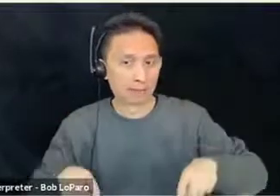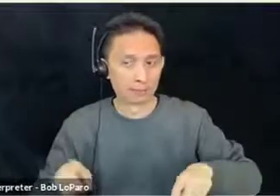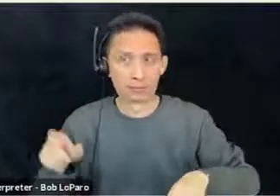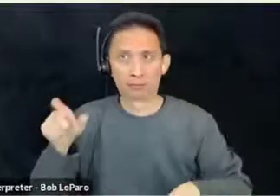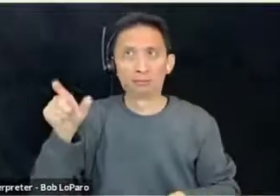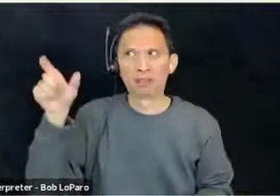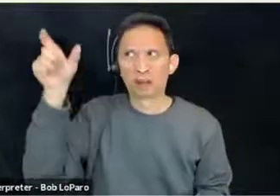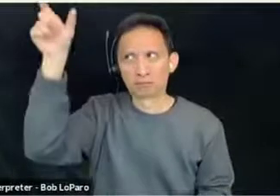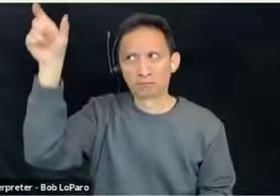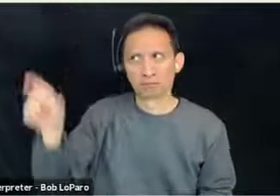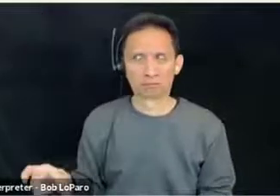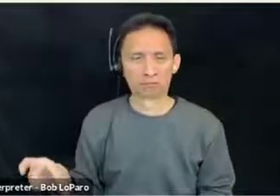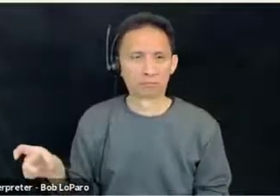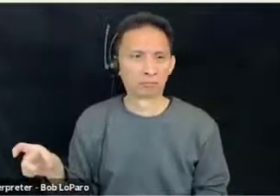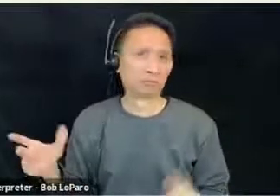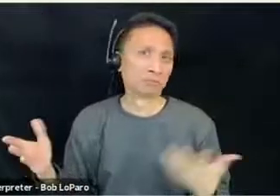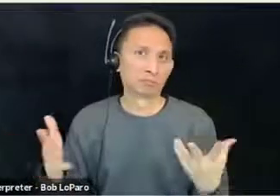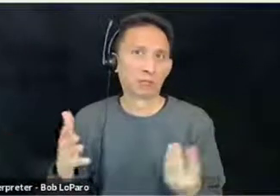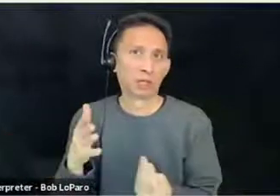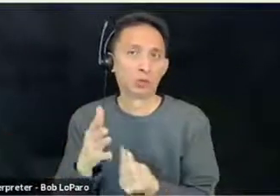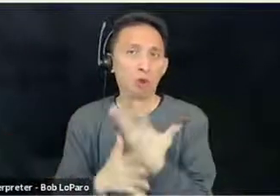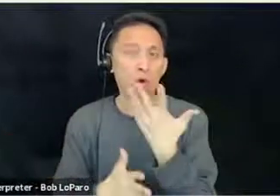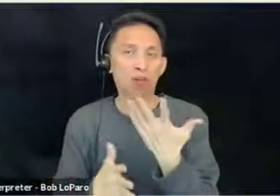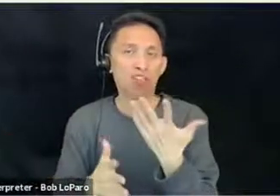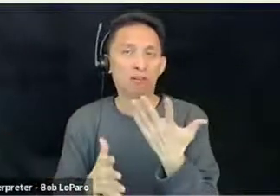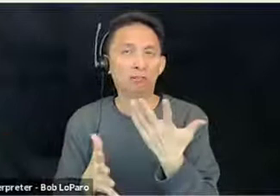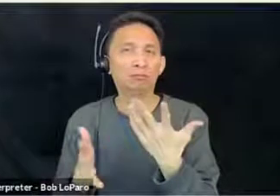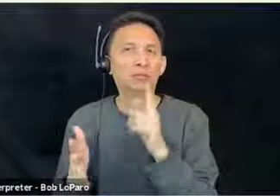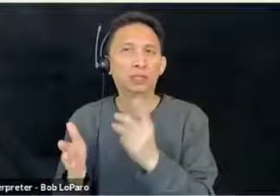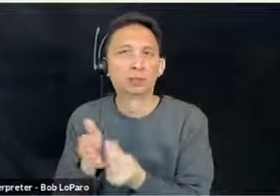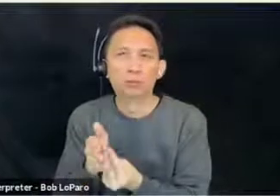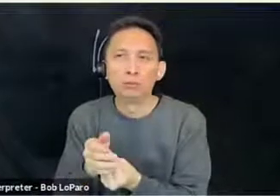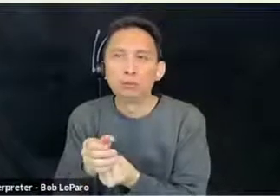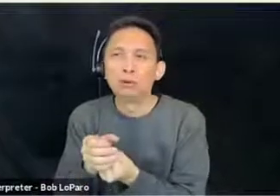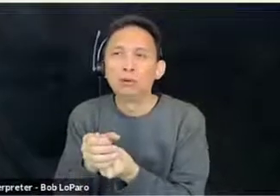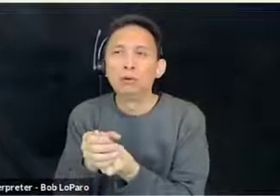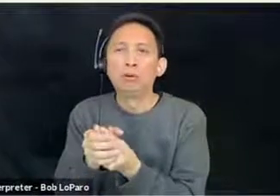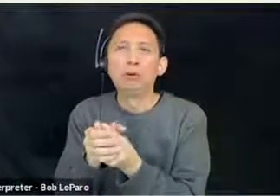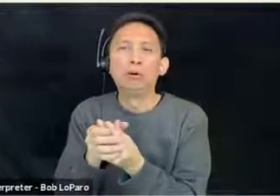for instance, growth failure or poor feeding as I spoke about previously.